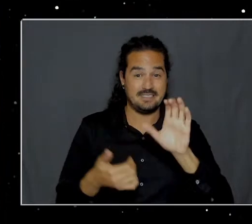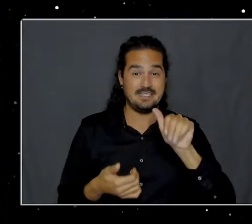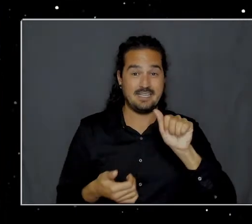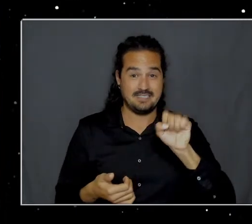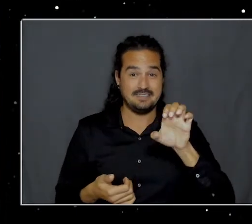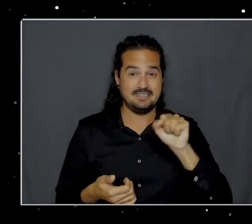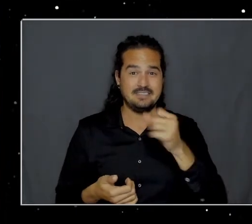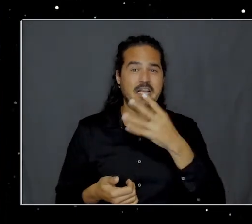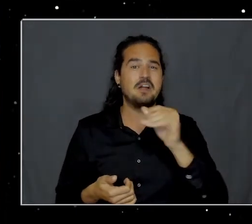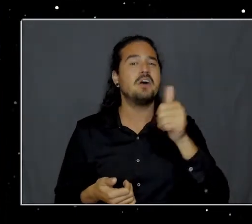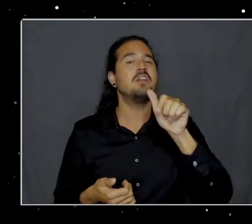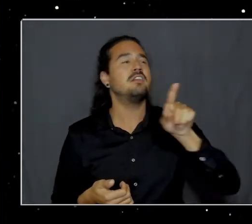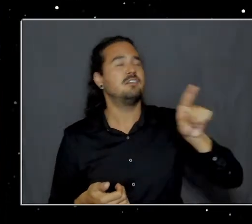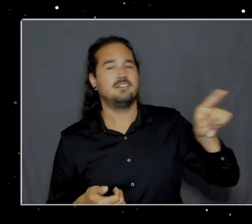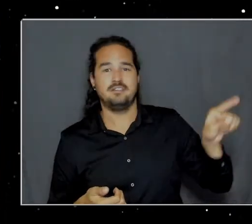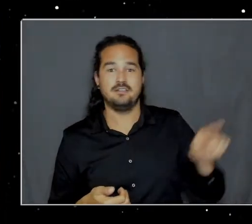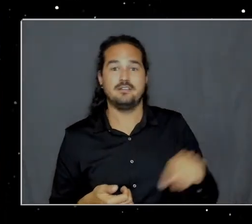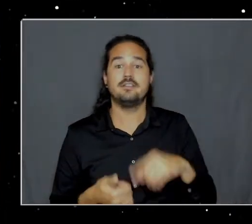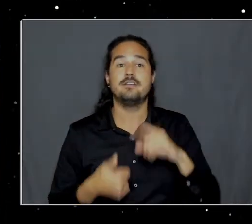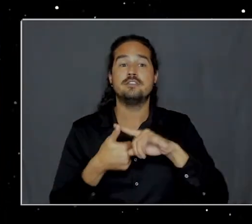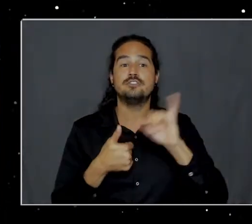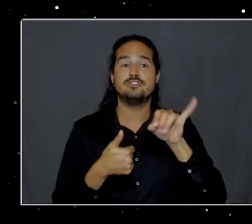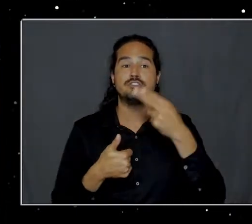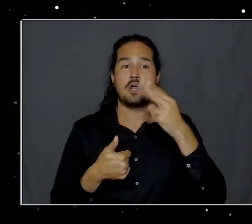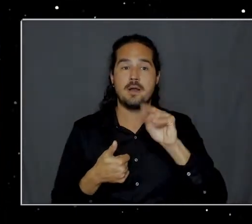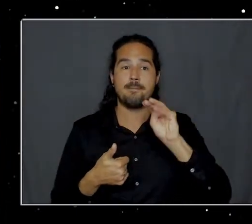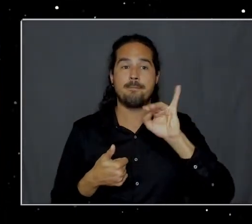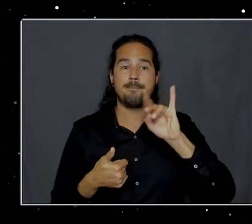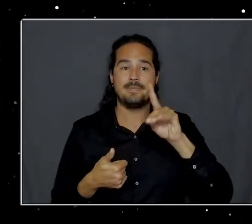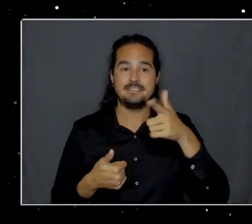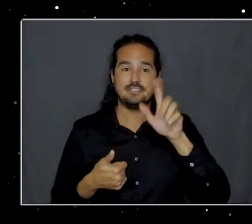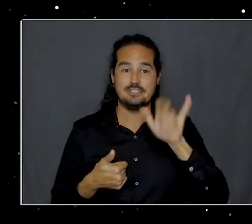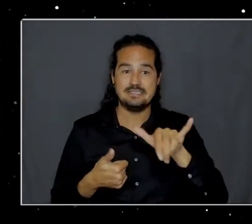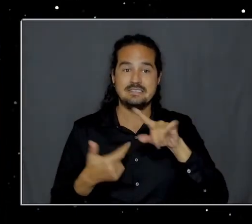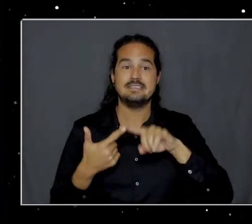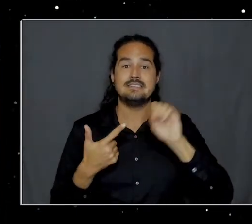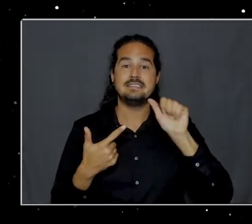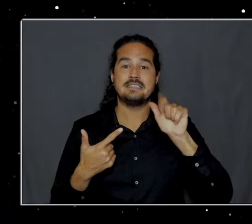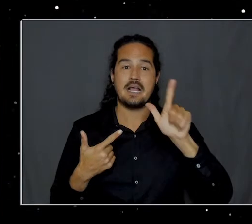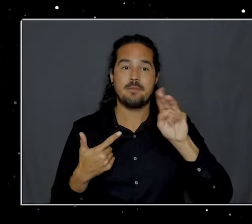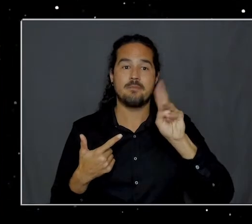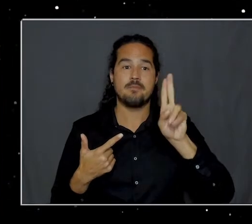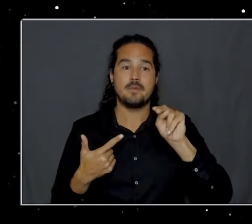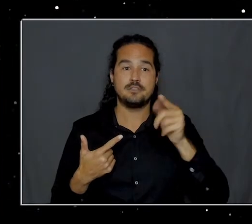CASES, AS WELL AS SOME OTHER